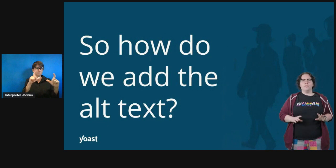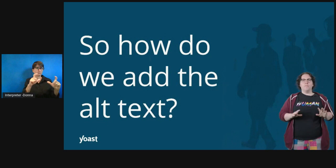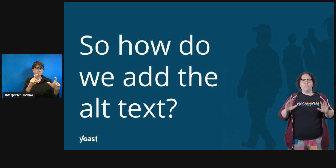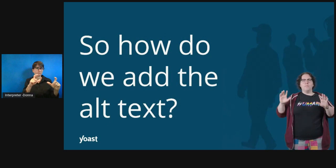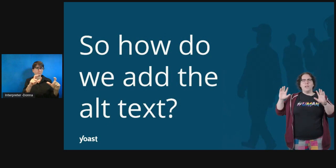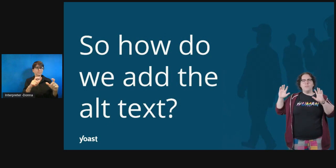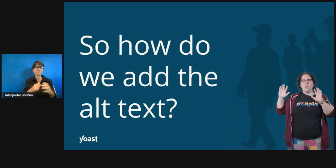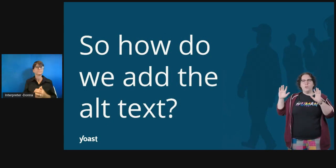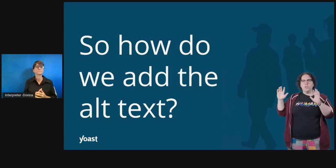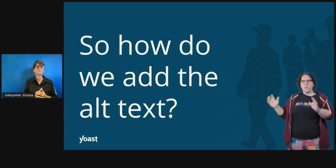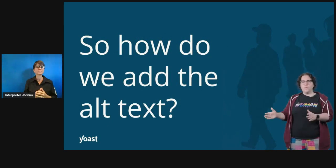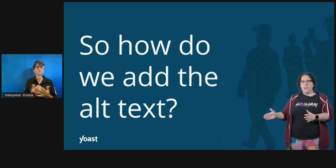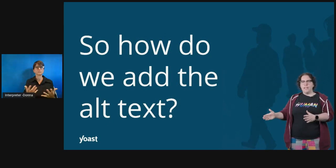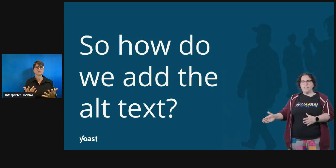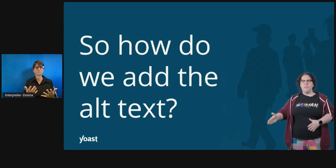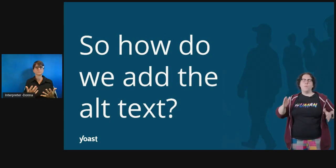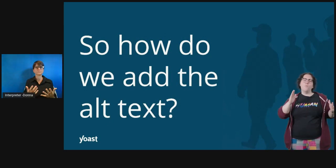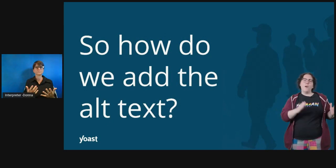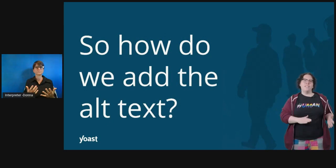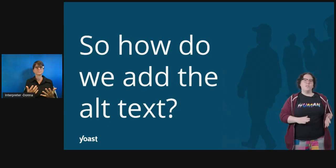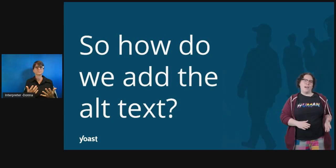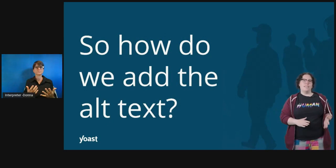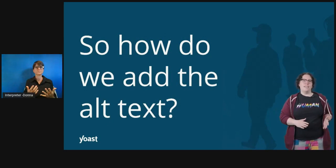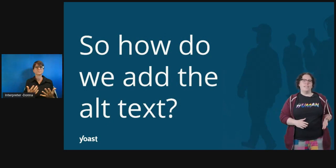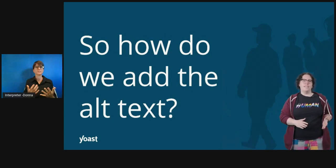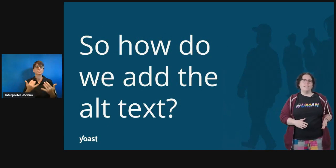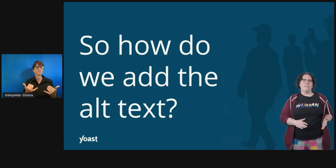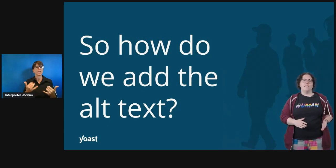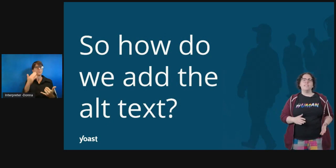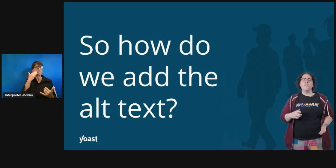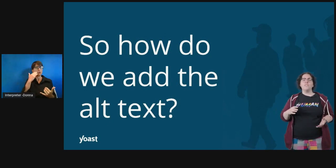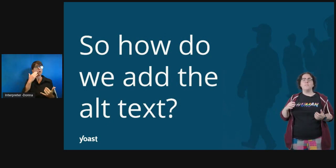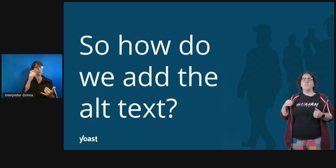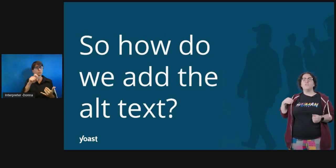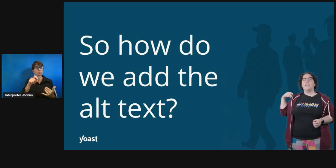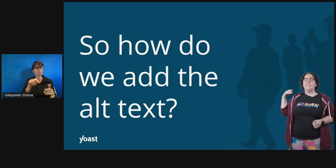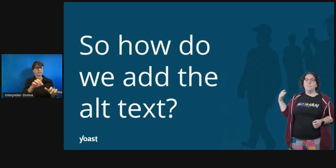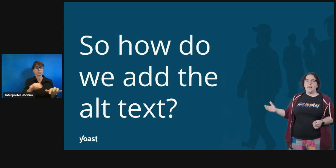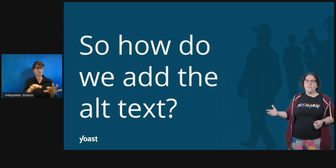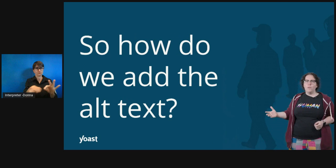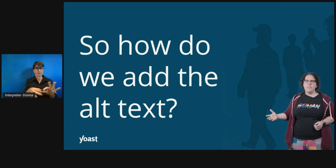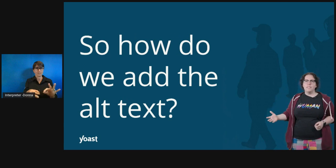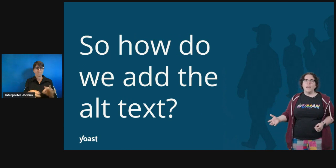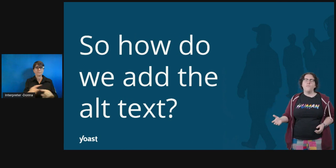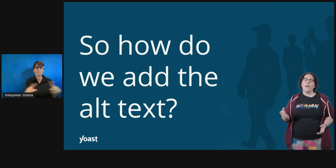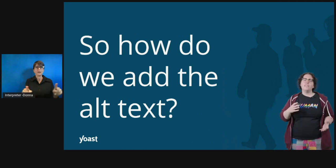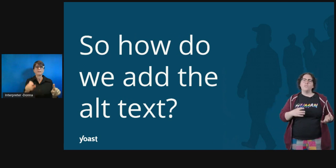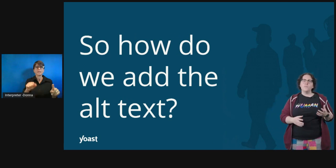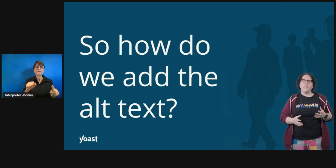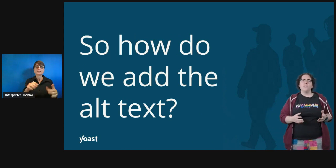Now we know what you should be writing, but where do you add this. This can, obviously, be done directly in the platforms itself and some [scheduling]